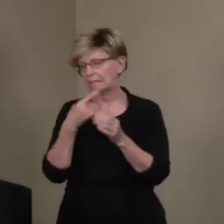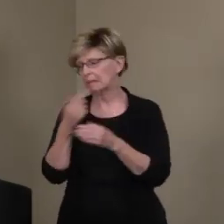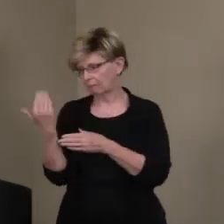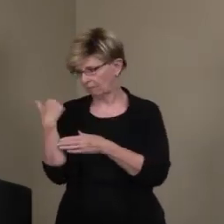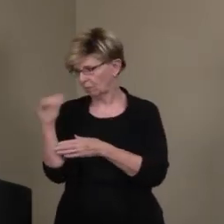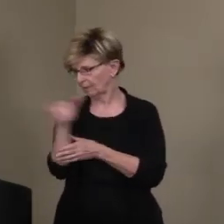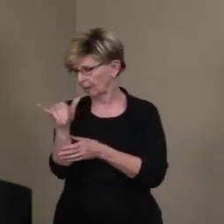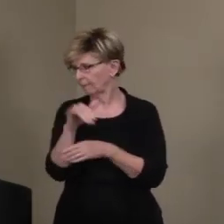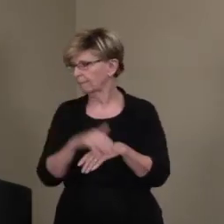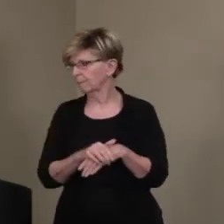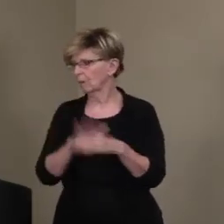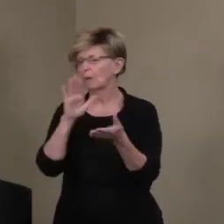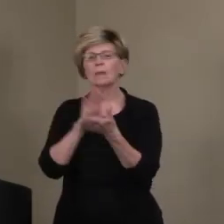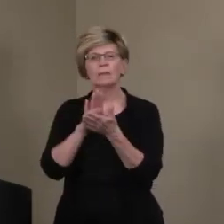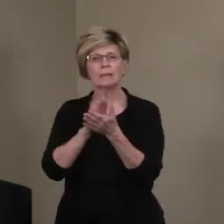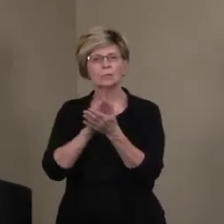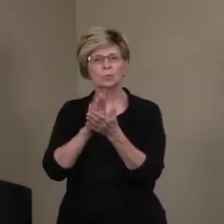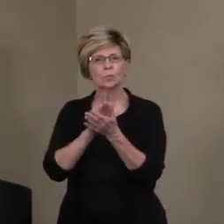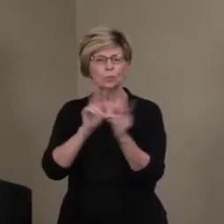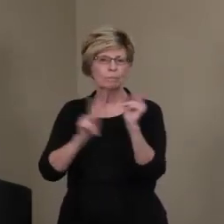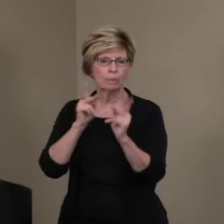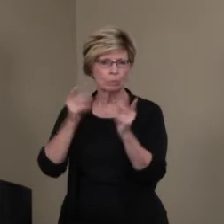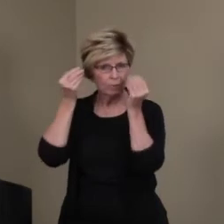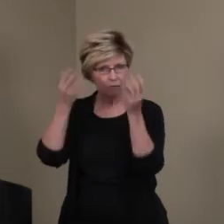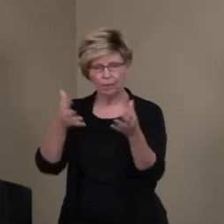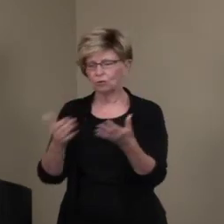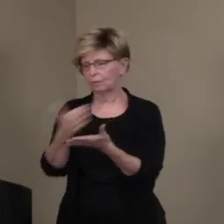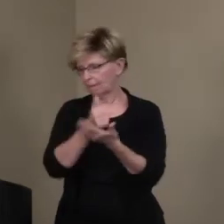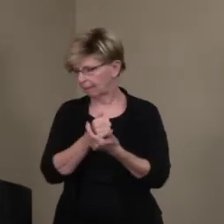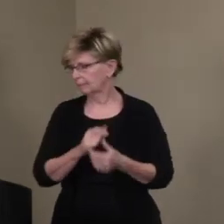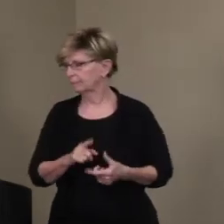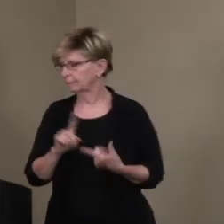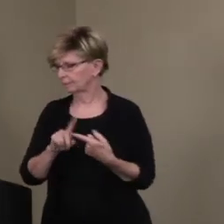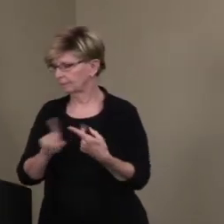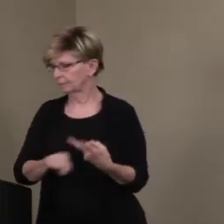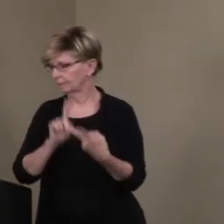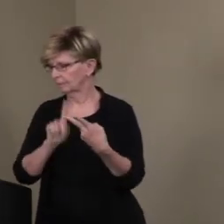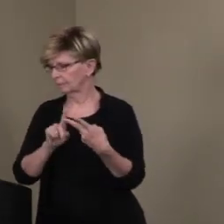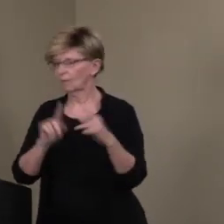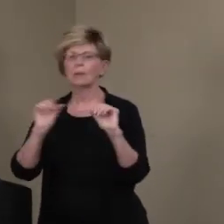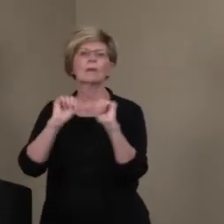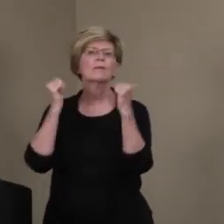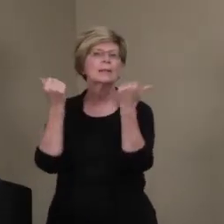students like I said before they need to have the information is cooked about